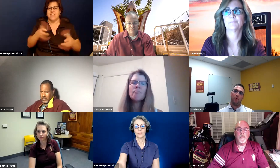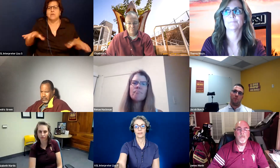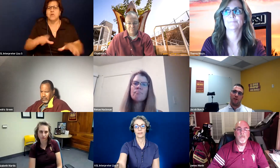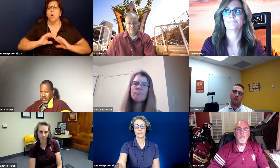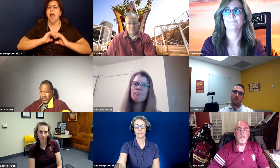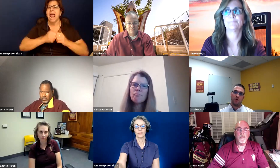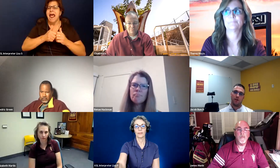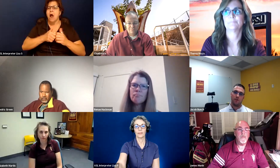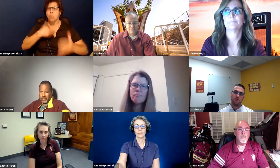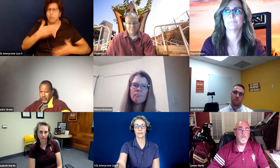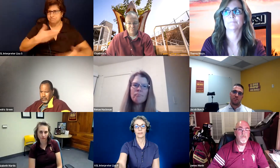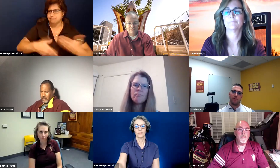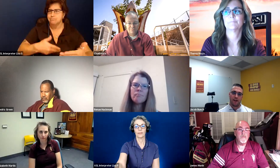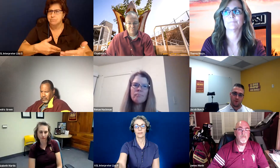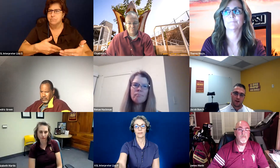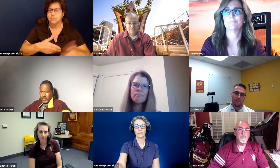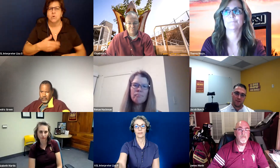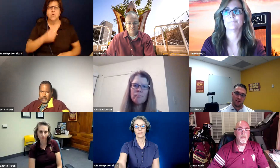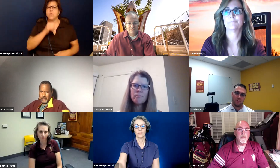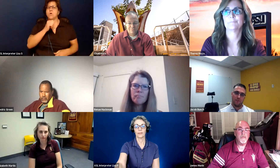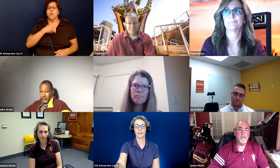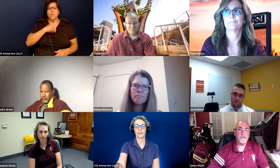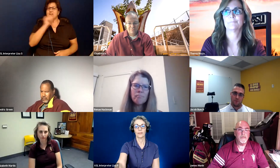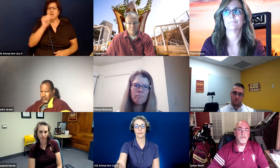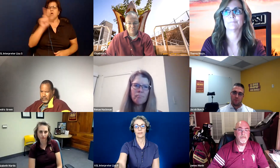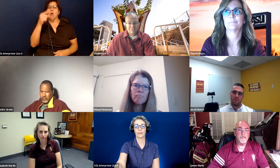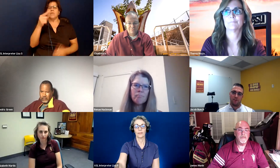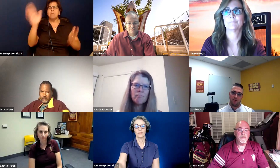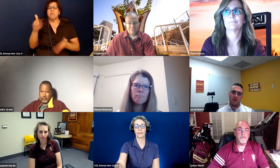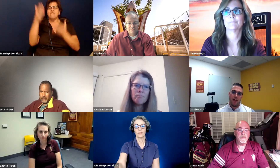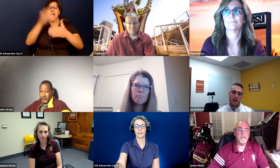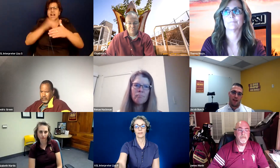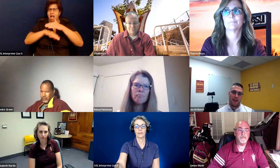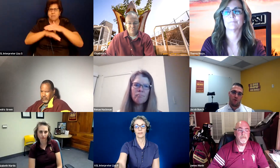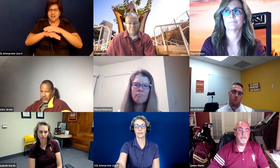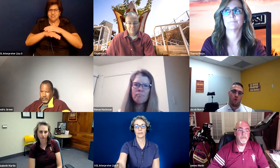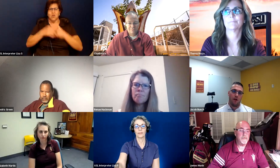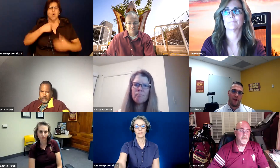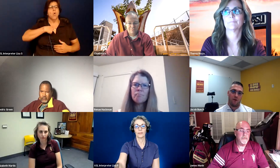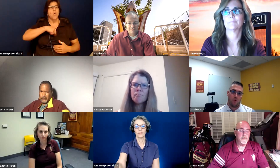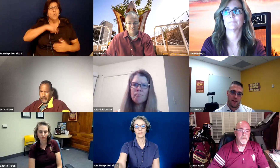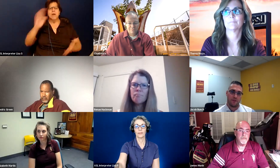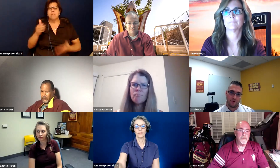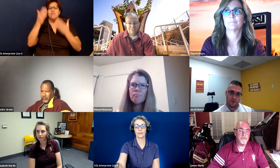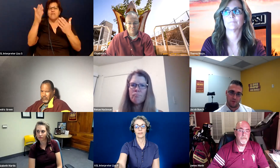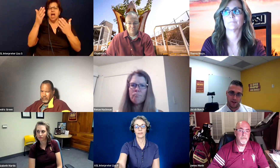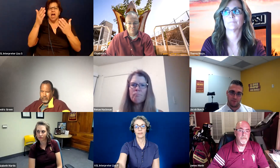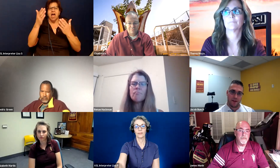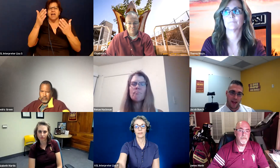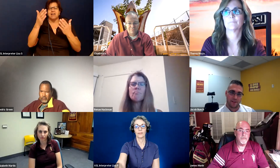We don't just provide you accommodations, like feel we provide you a way through,